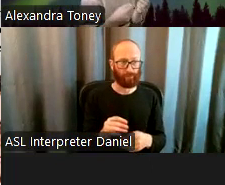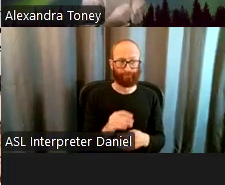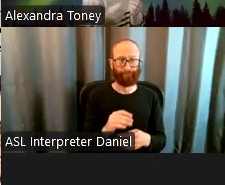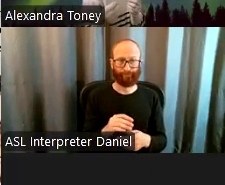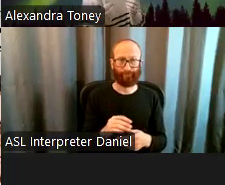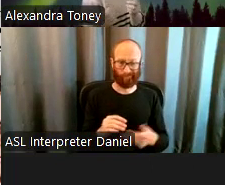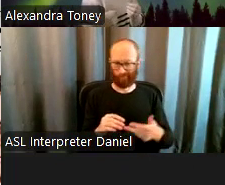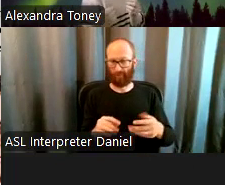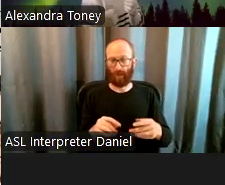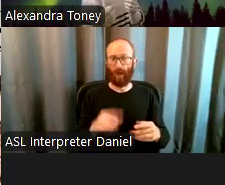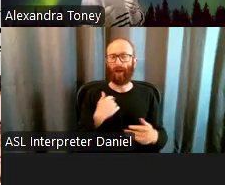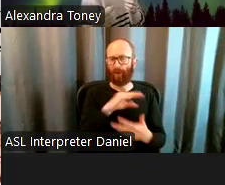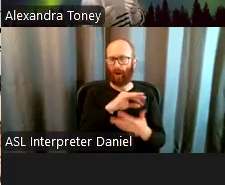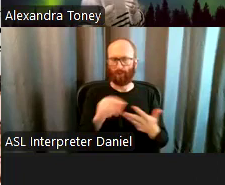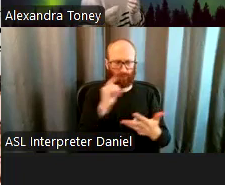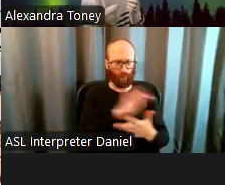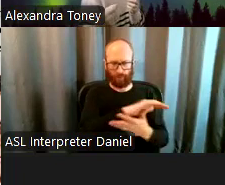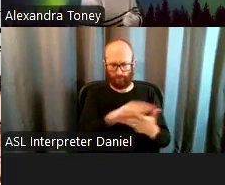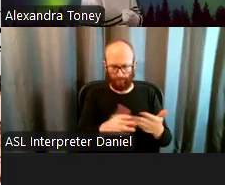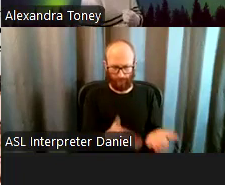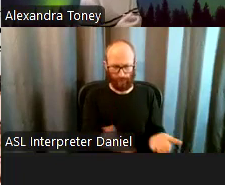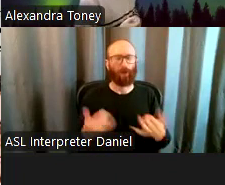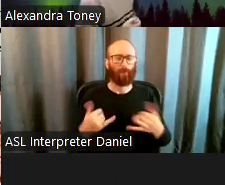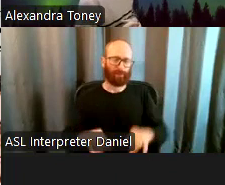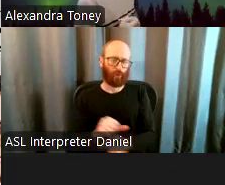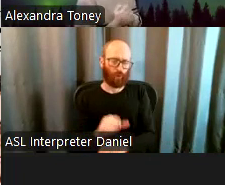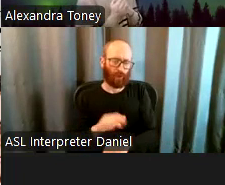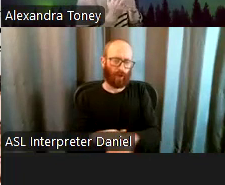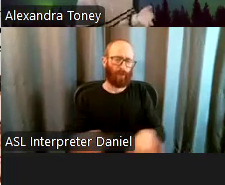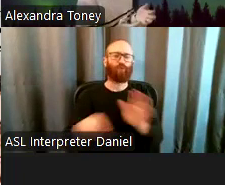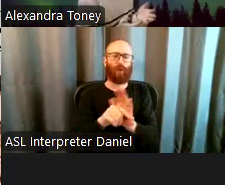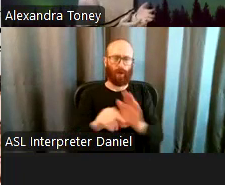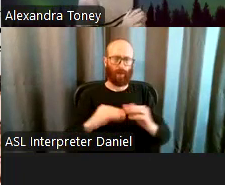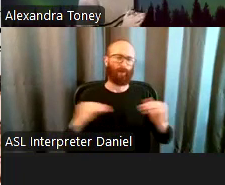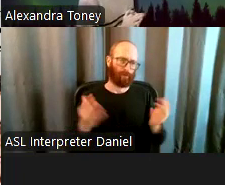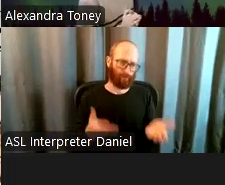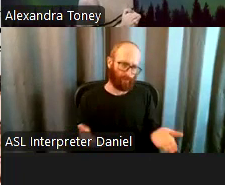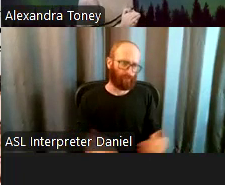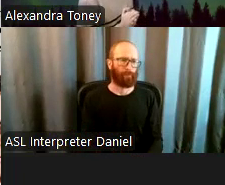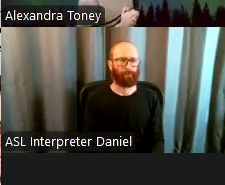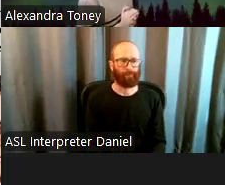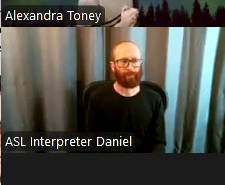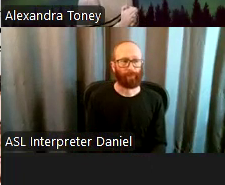still working on that grade level standard. So this is one example about how educators